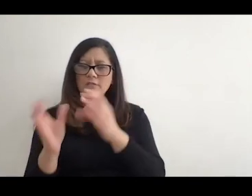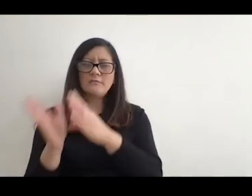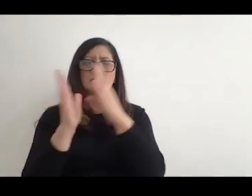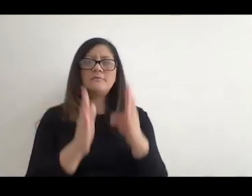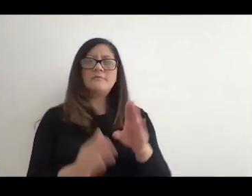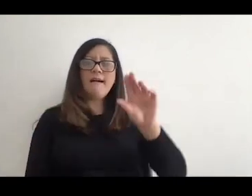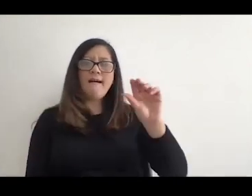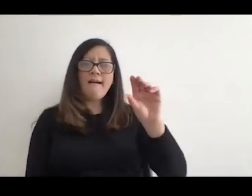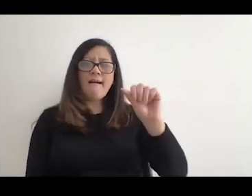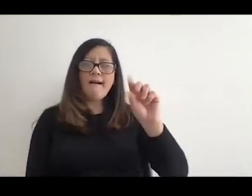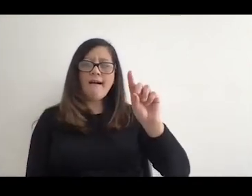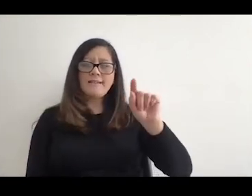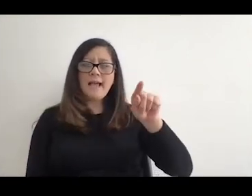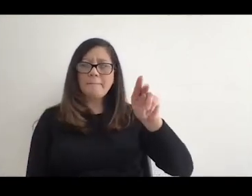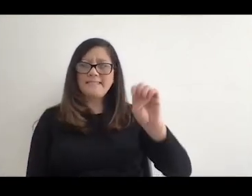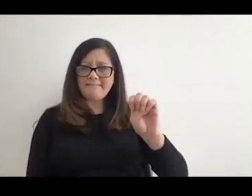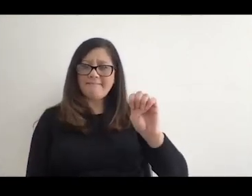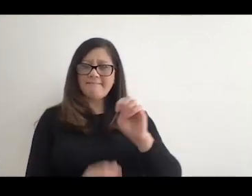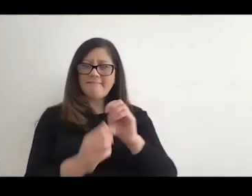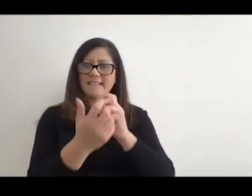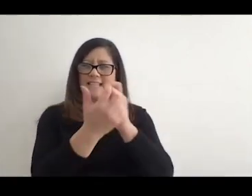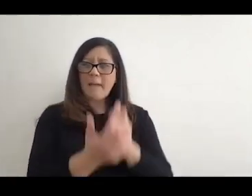collection that was also on the runway.